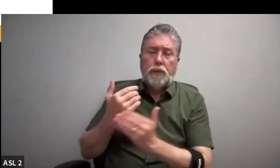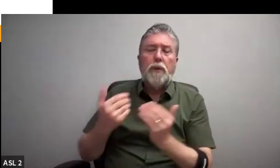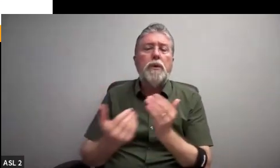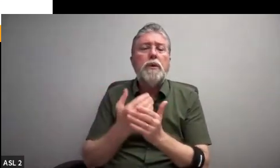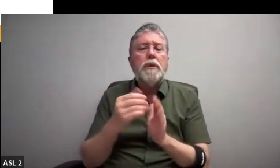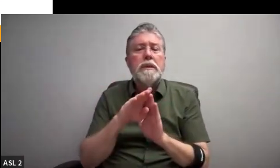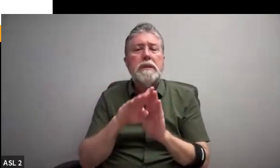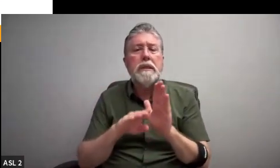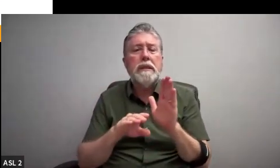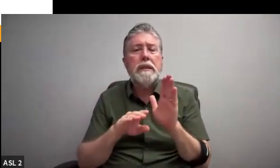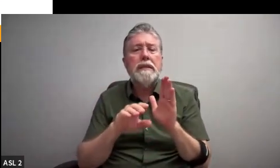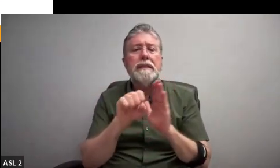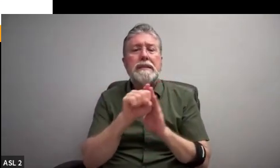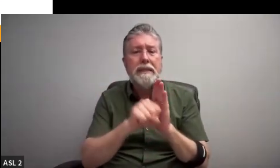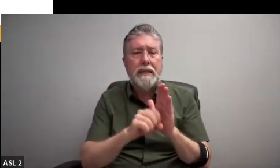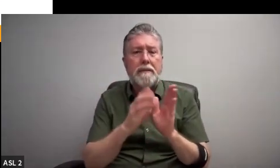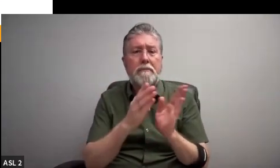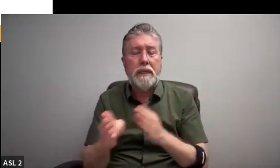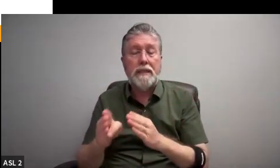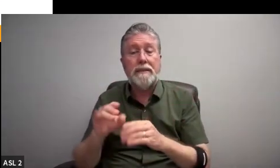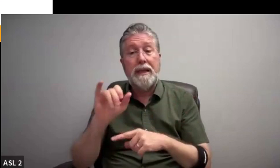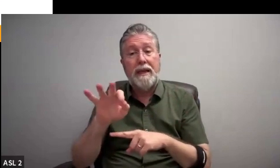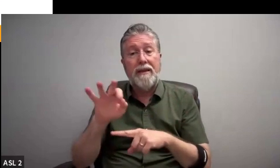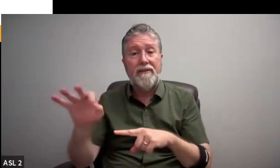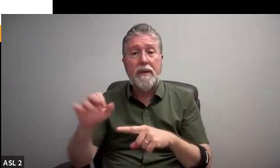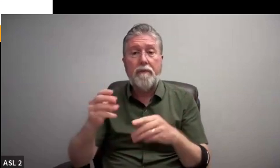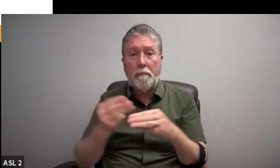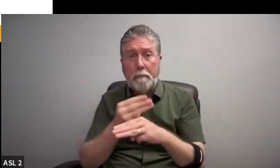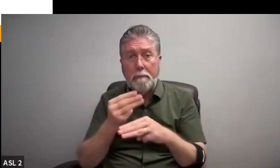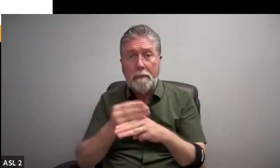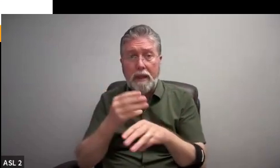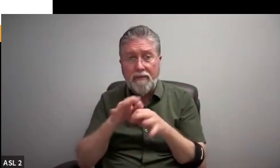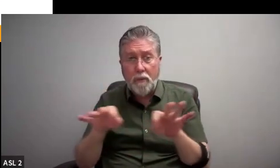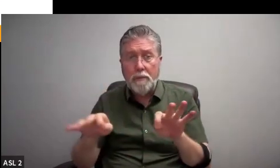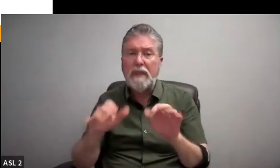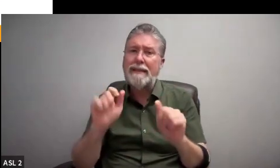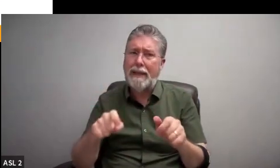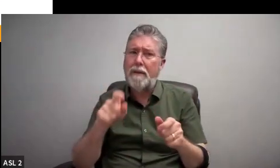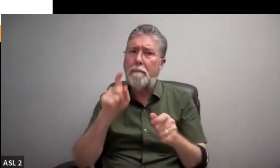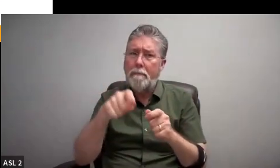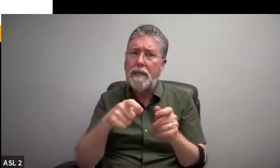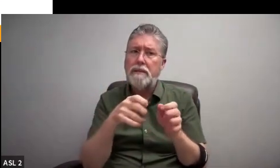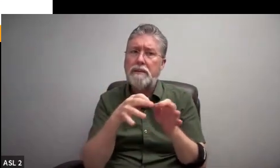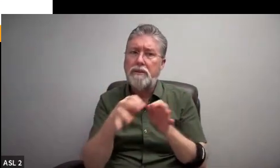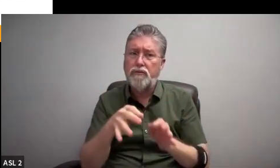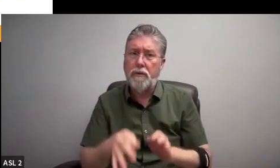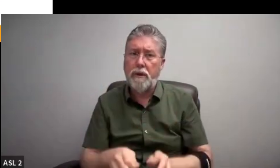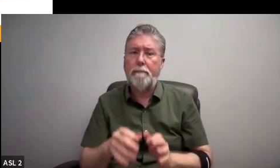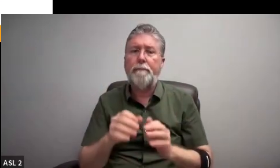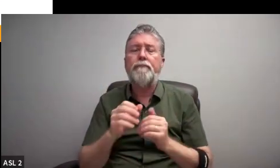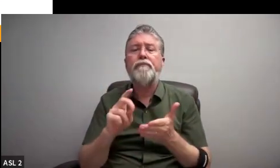of the terms used in the IFF mathematical formula are now required. As it relates to single PSA